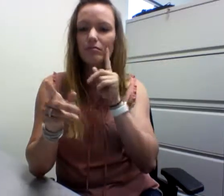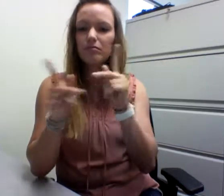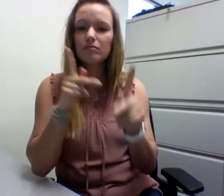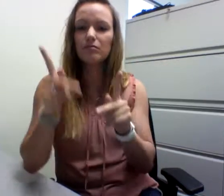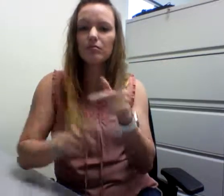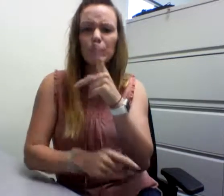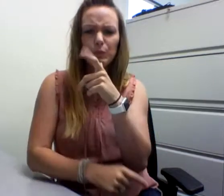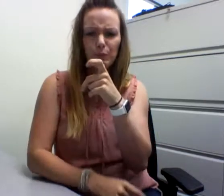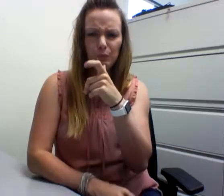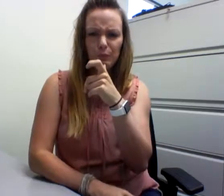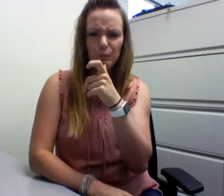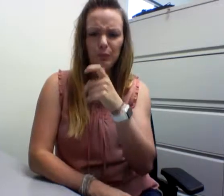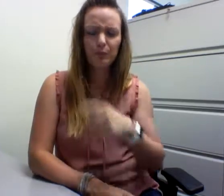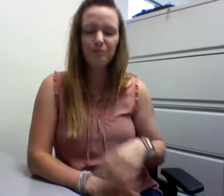"Who are the Deaf people?"